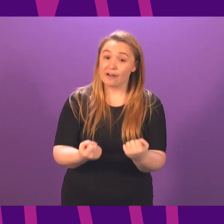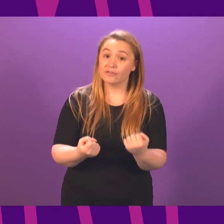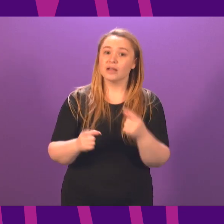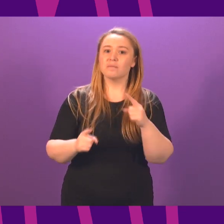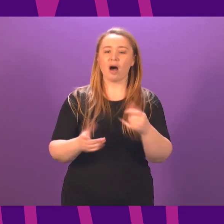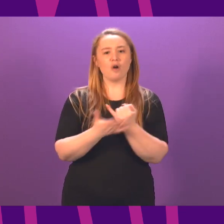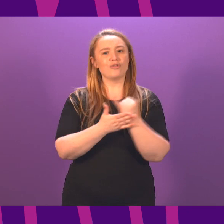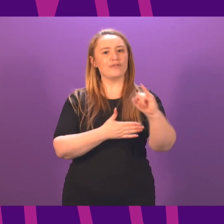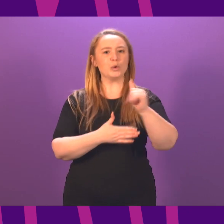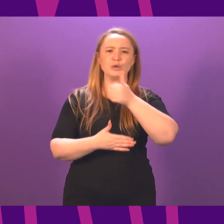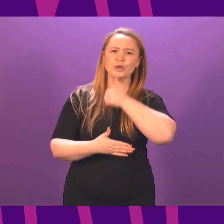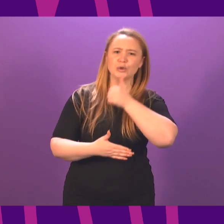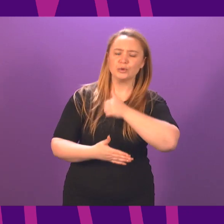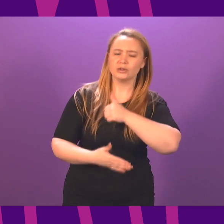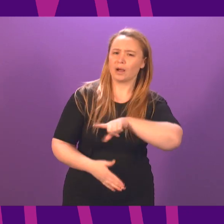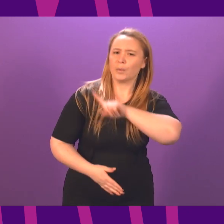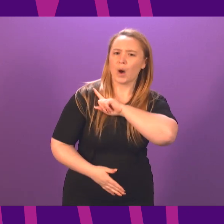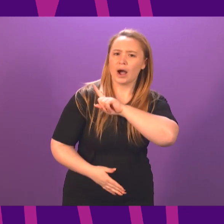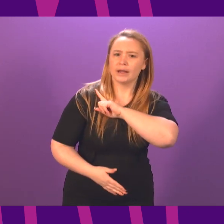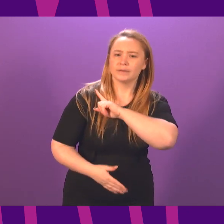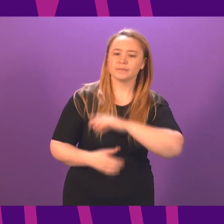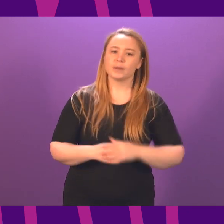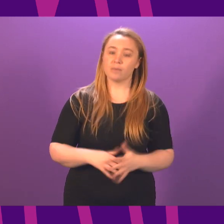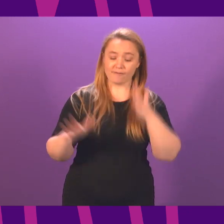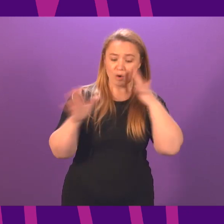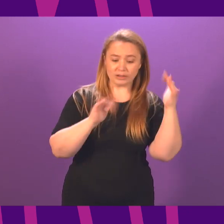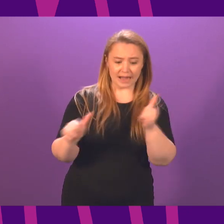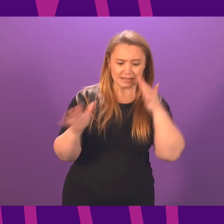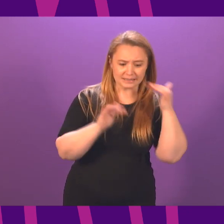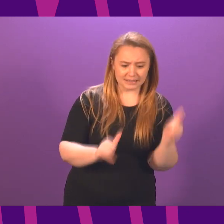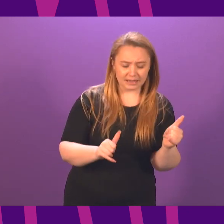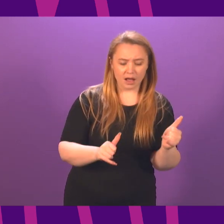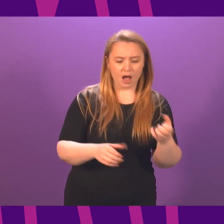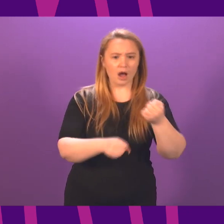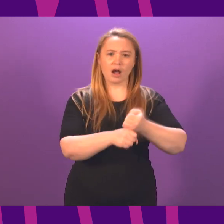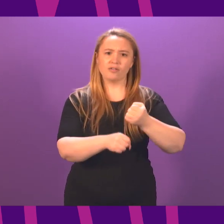On testing, why does the Government always shut the stable door after the horse has bolted?